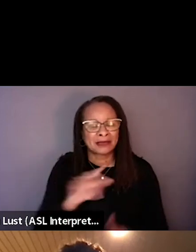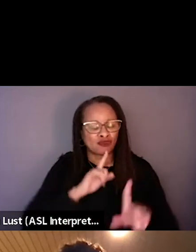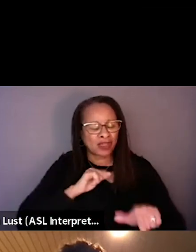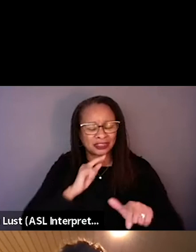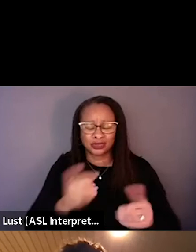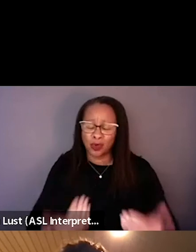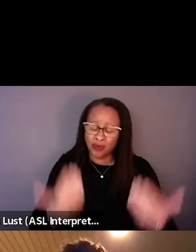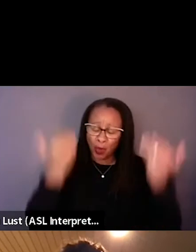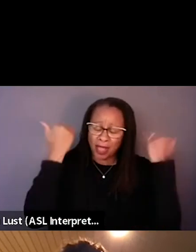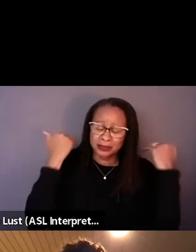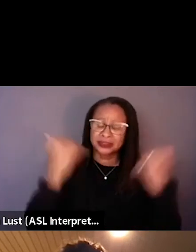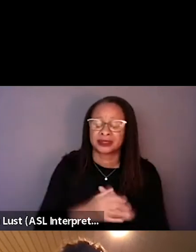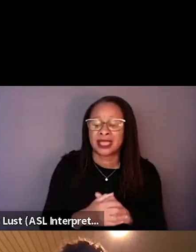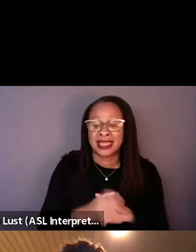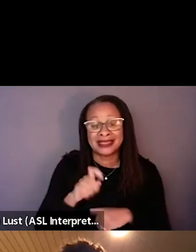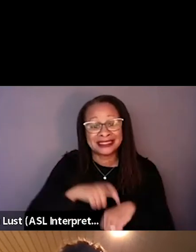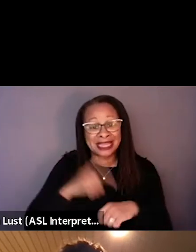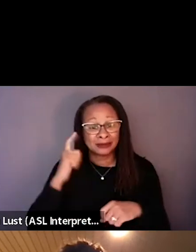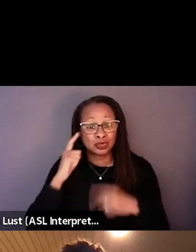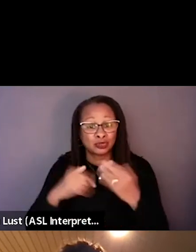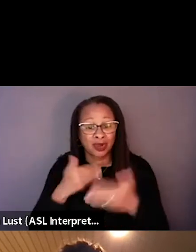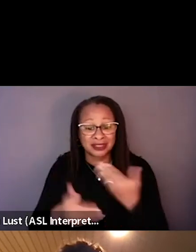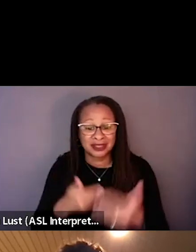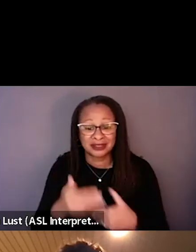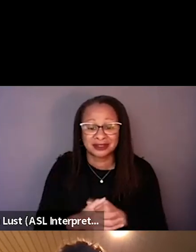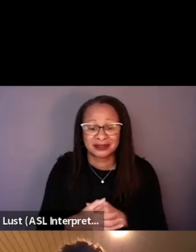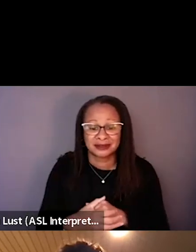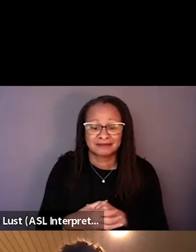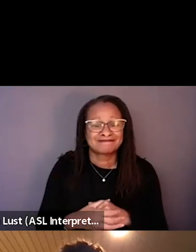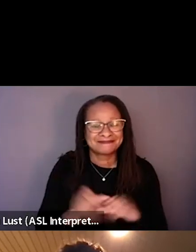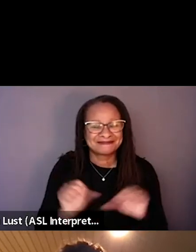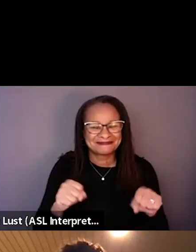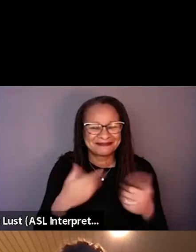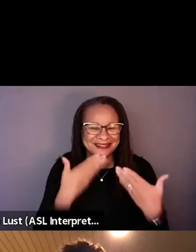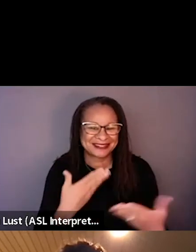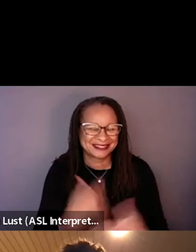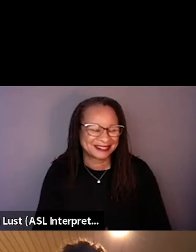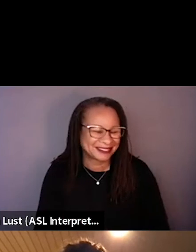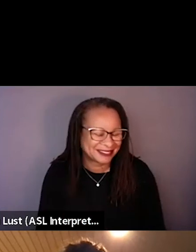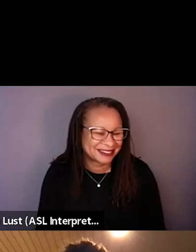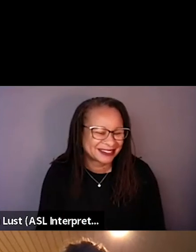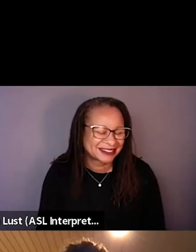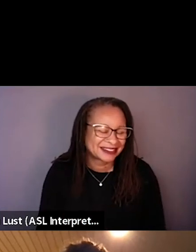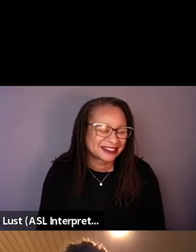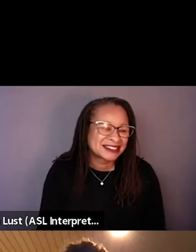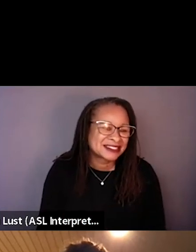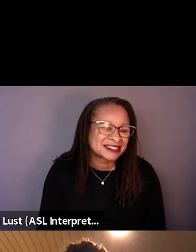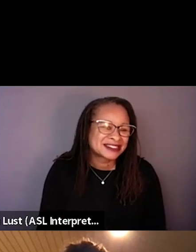and I needed time to process. So. Yeah. Yeah, I mean I think, I think that's the case